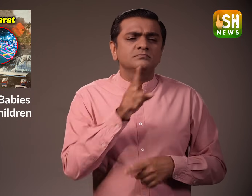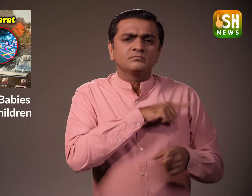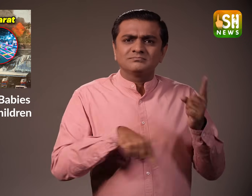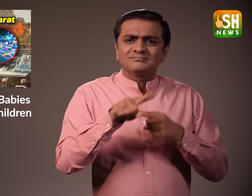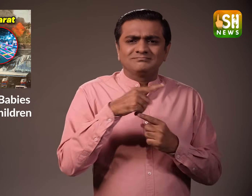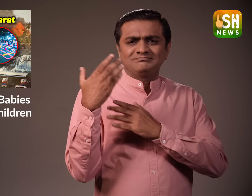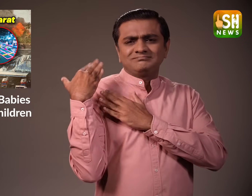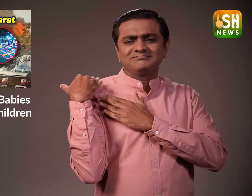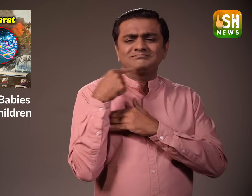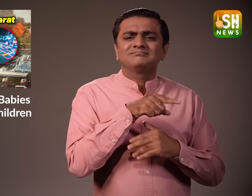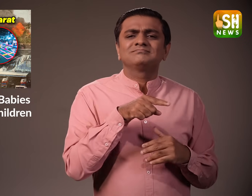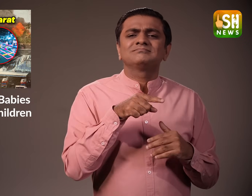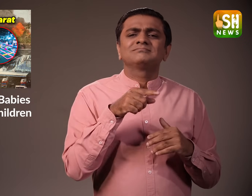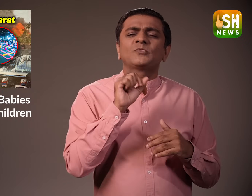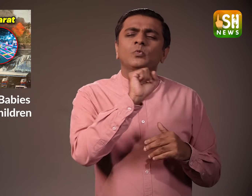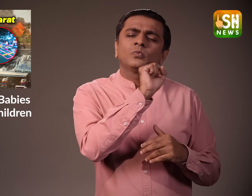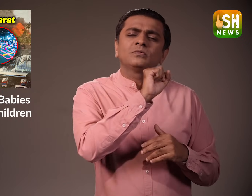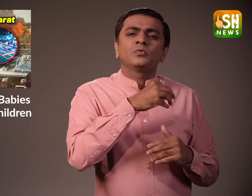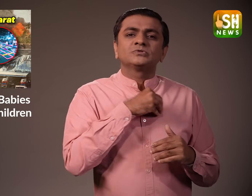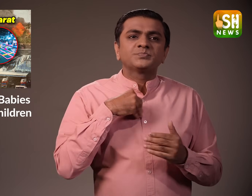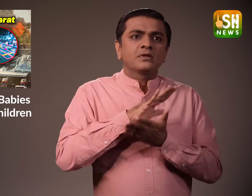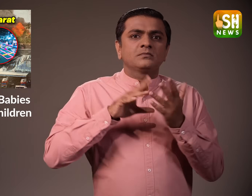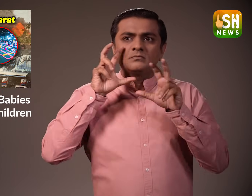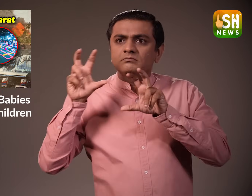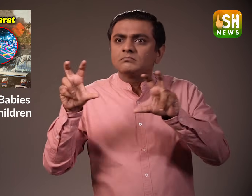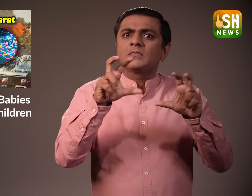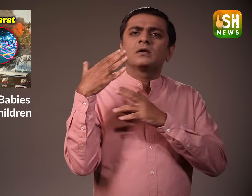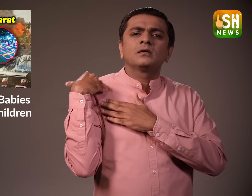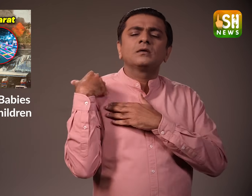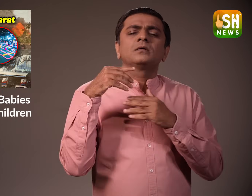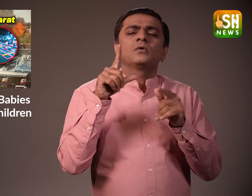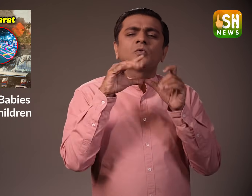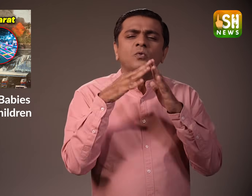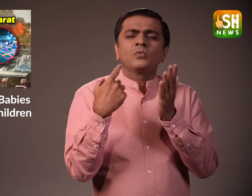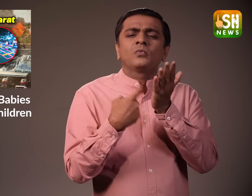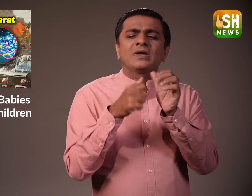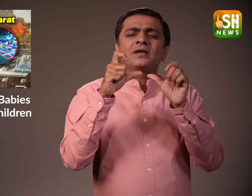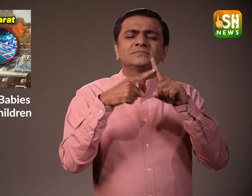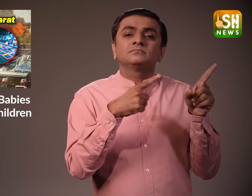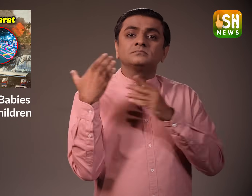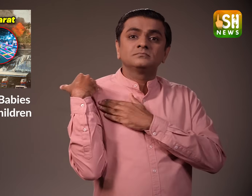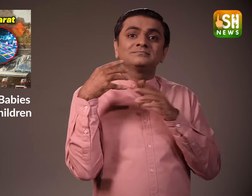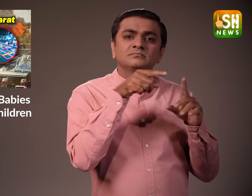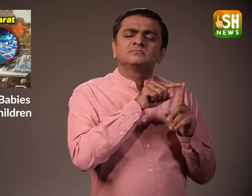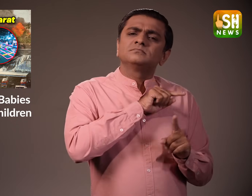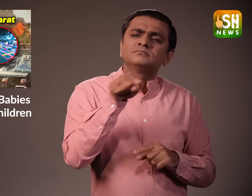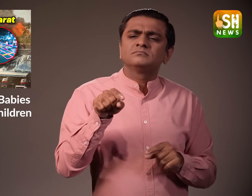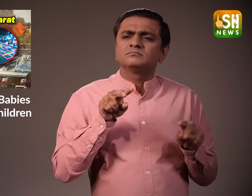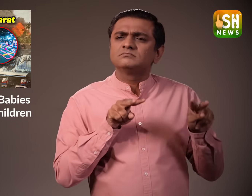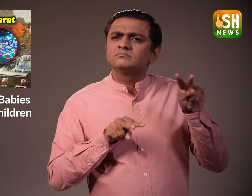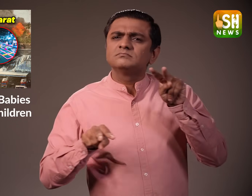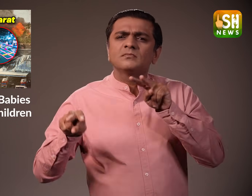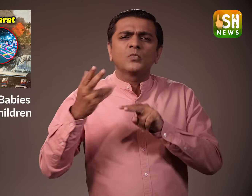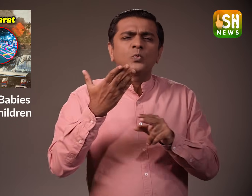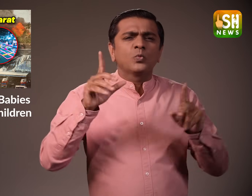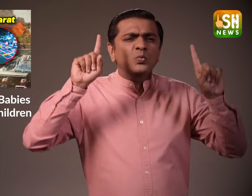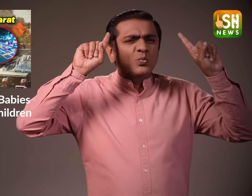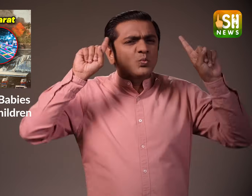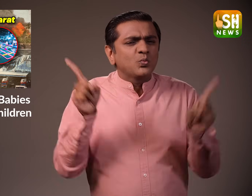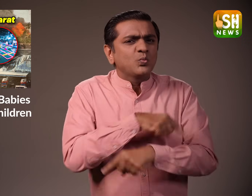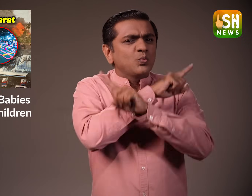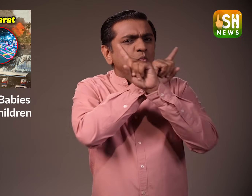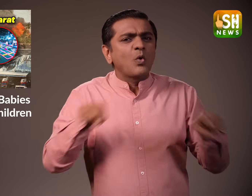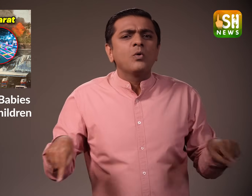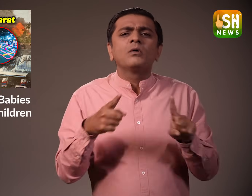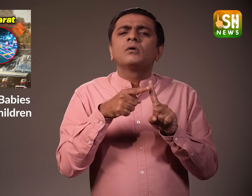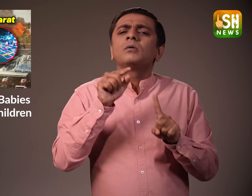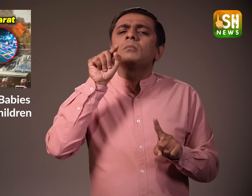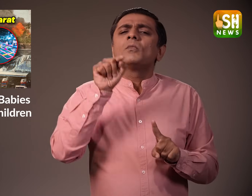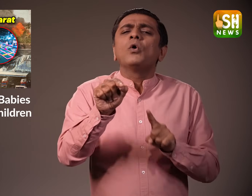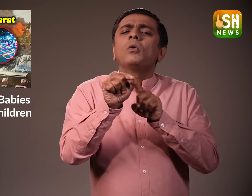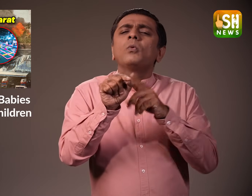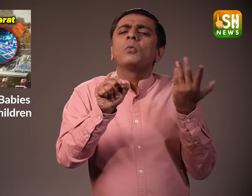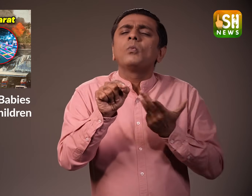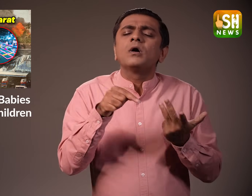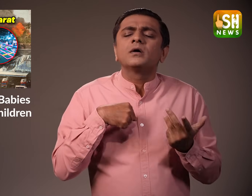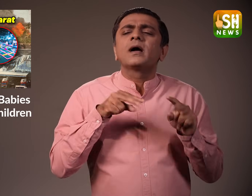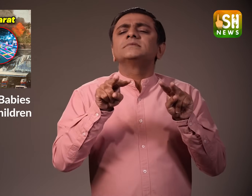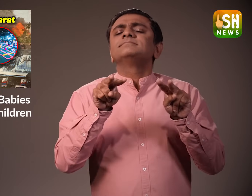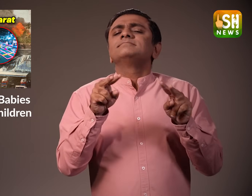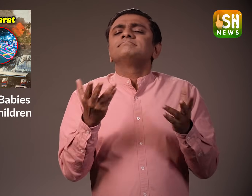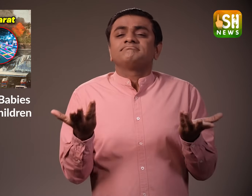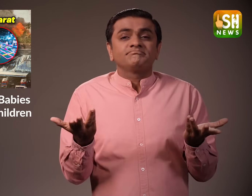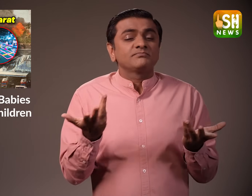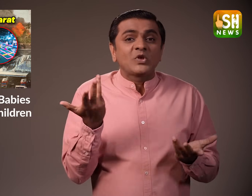When the health minister visited the hospital for inspection, many violations were found.